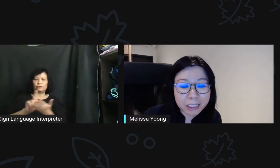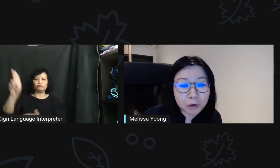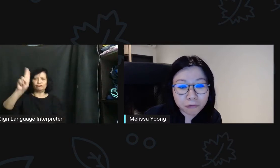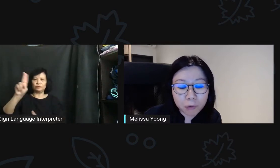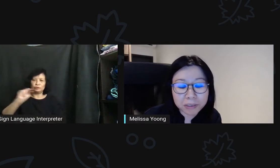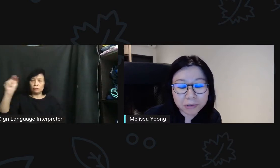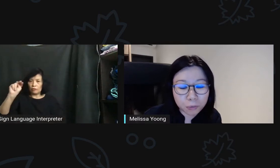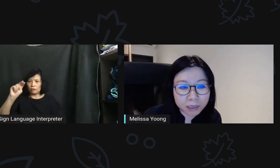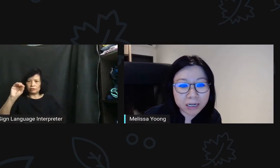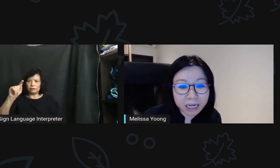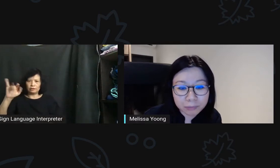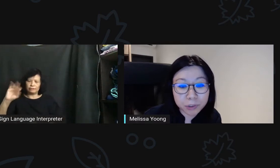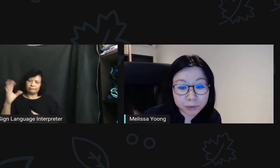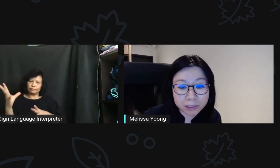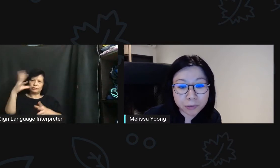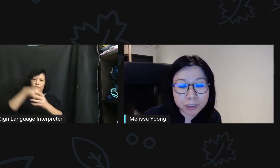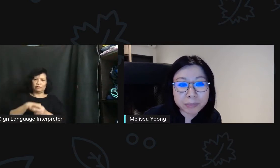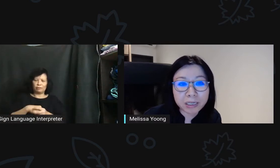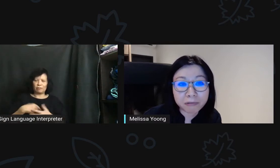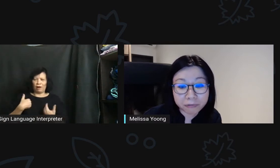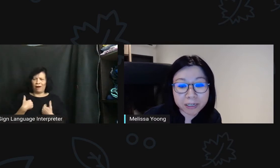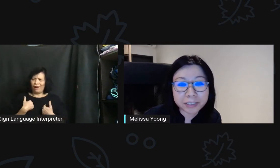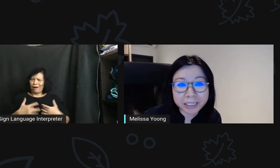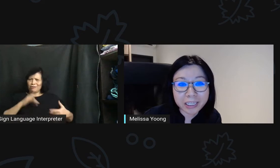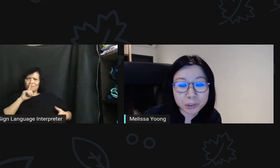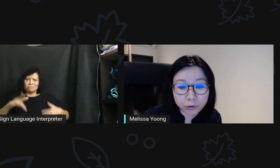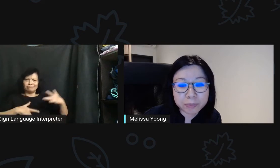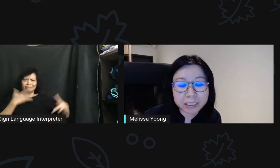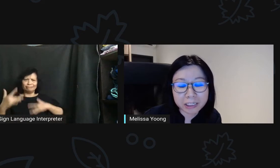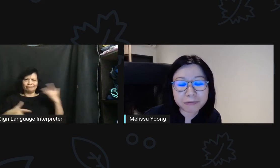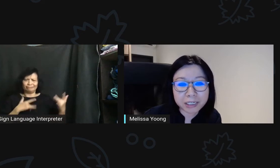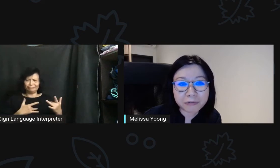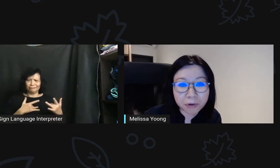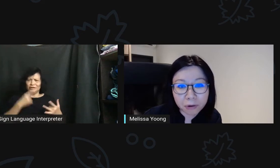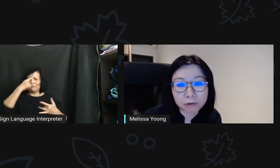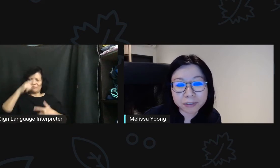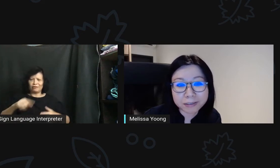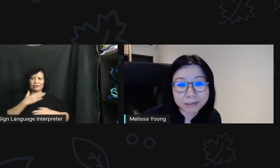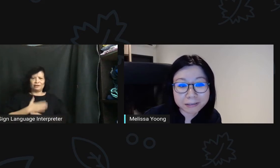I look forward to what I’m sure will be a very enjoyable evening for all of us.